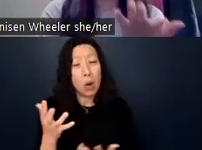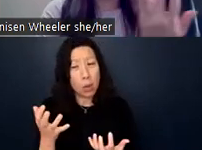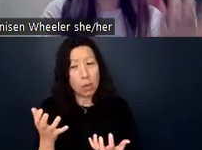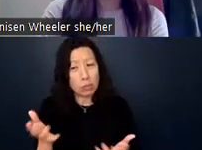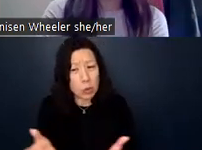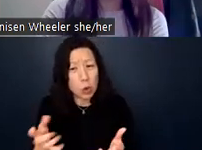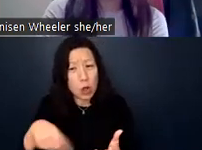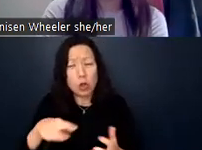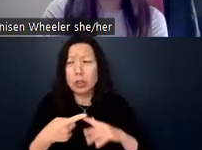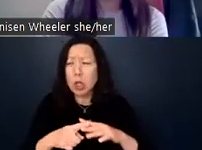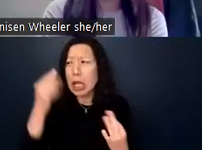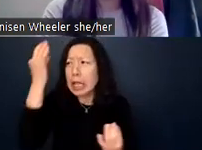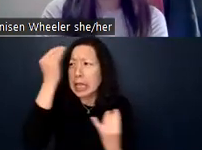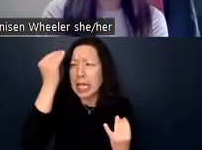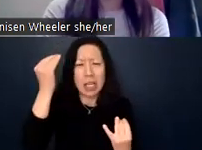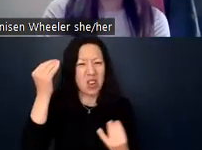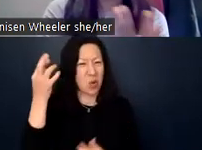is. 12:21:37 Why do you think the warning side